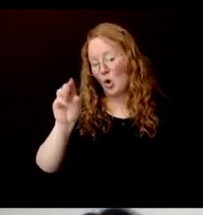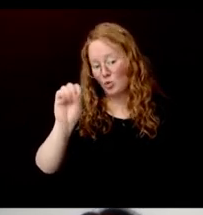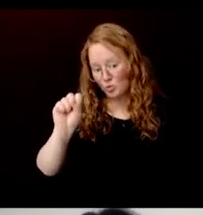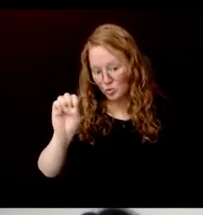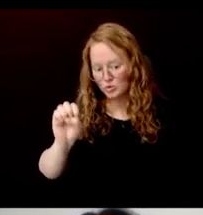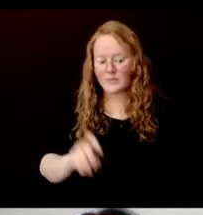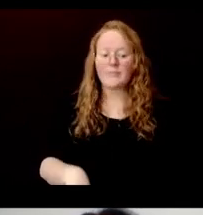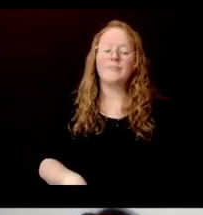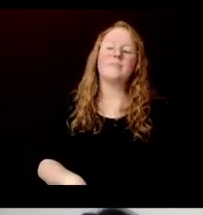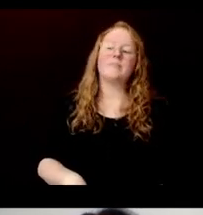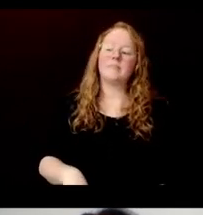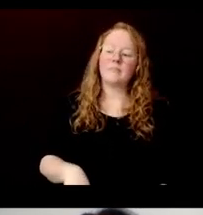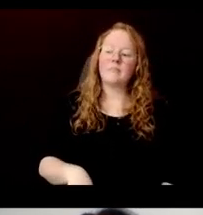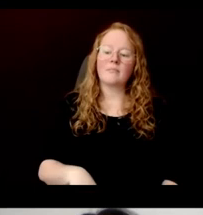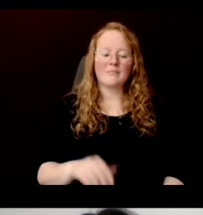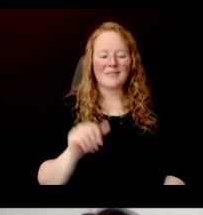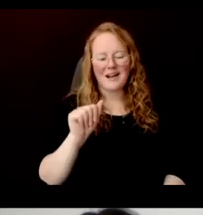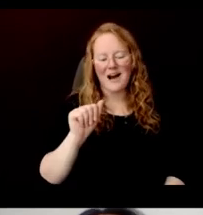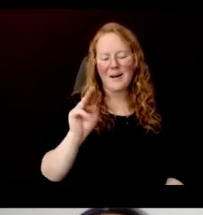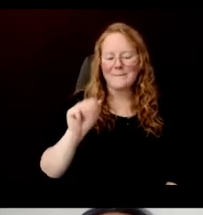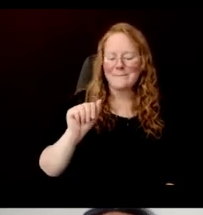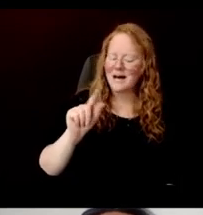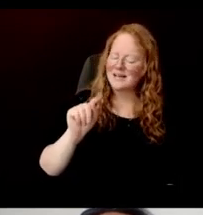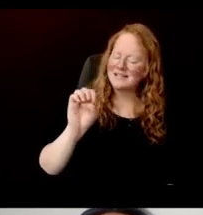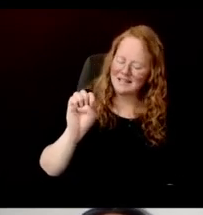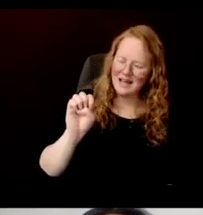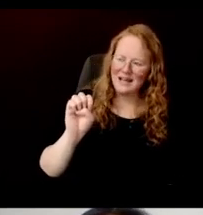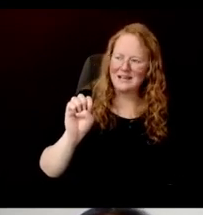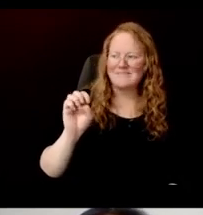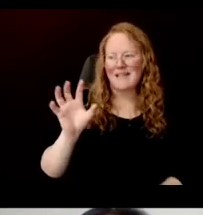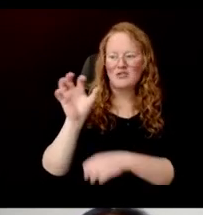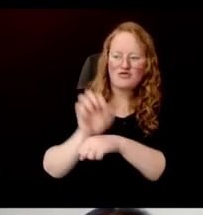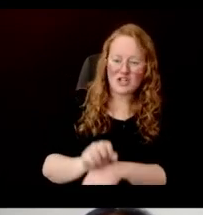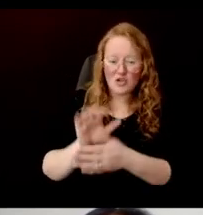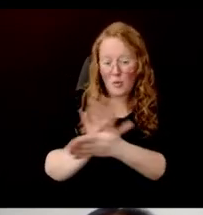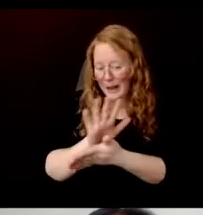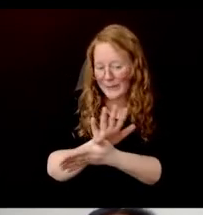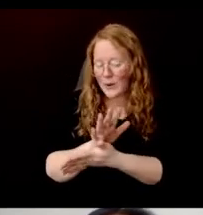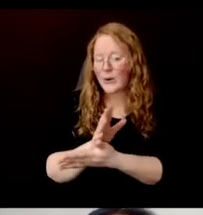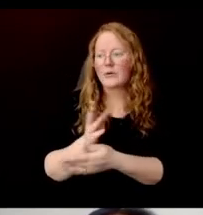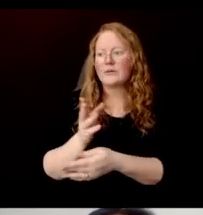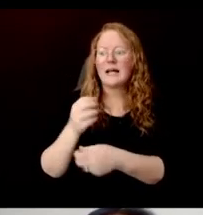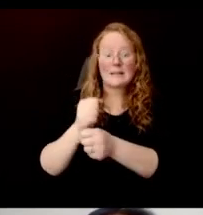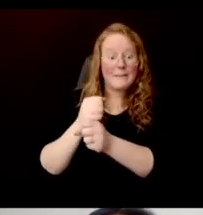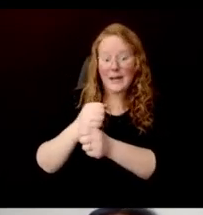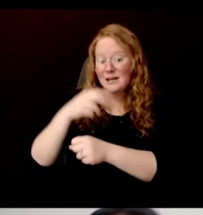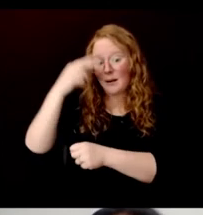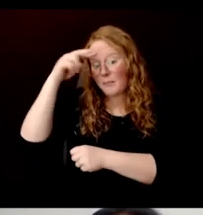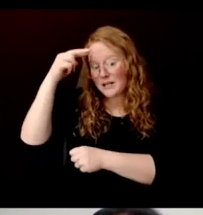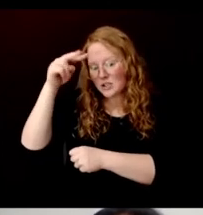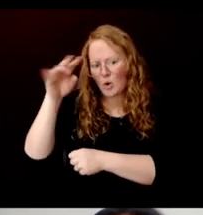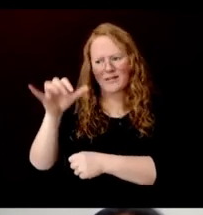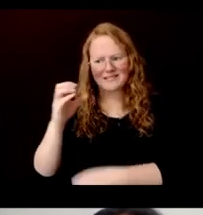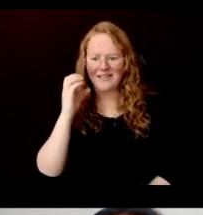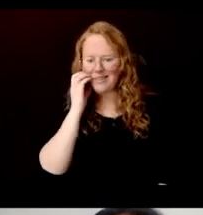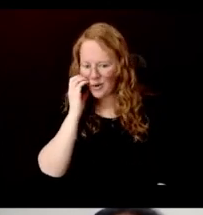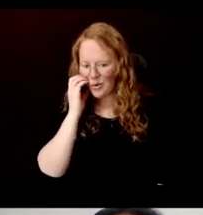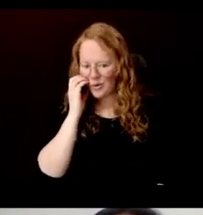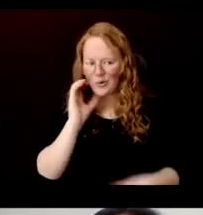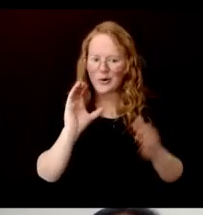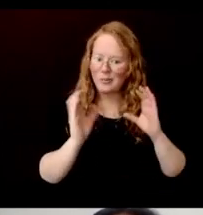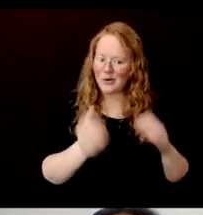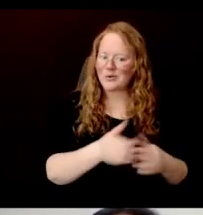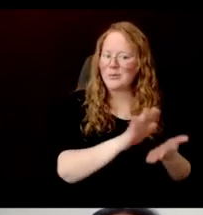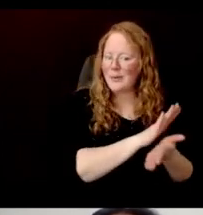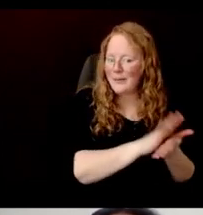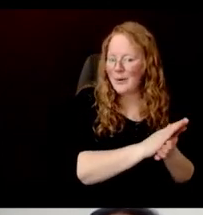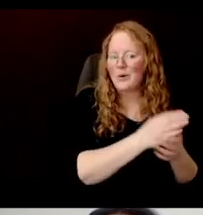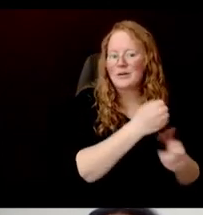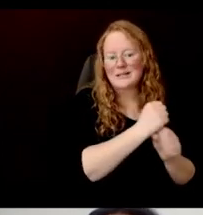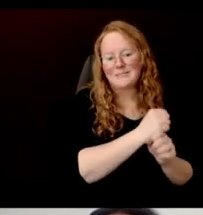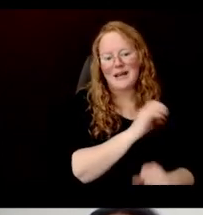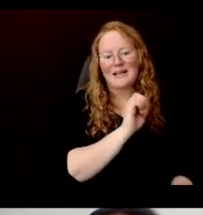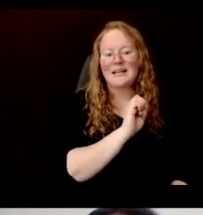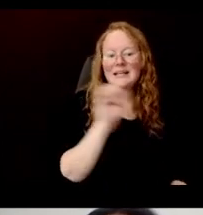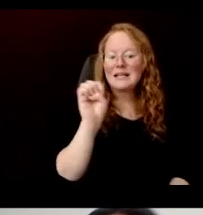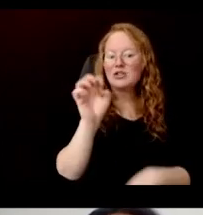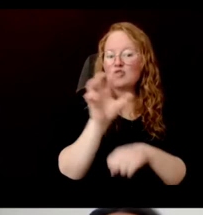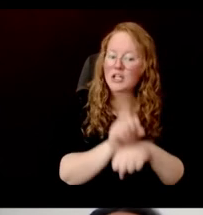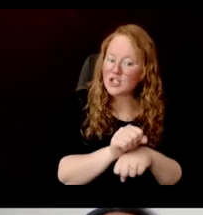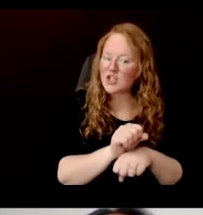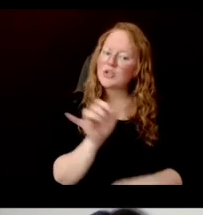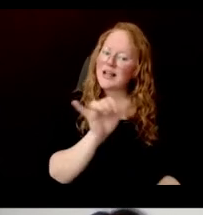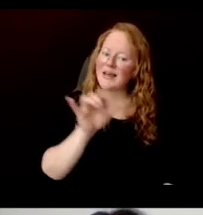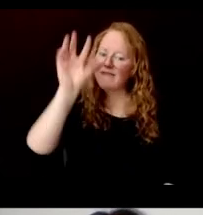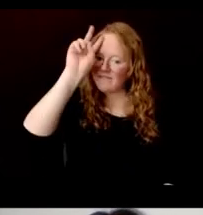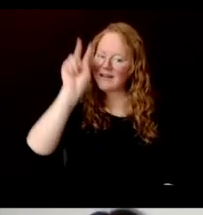Amate--as traditionally made and used in Mexico--is thicker than many of the sheets that are made in eastern traditions like what is done in Vietnam.